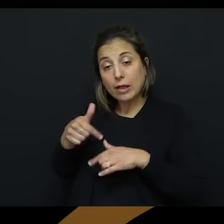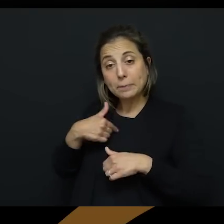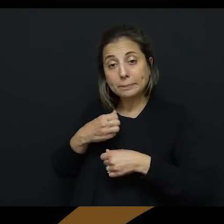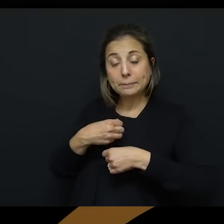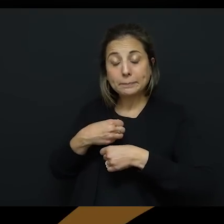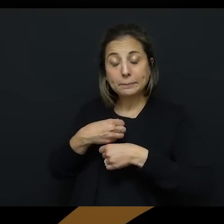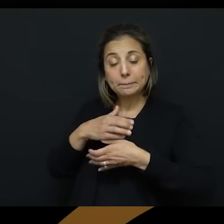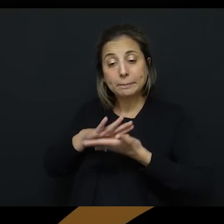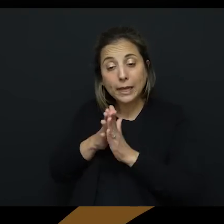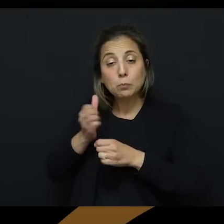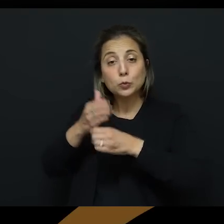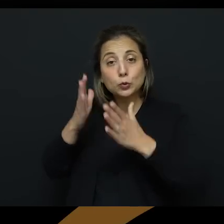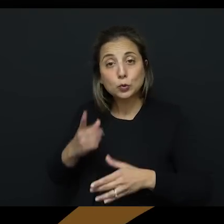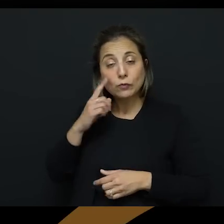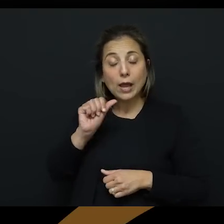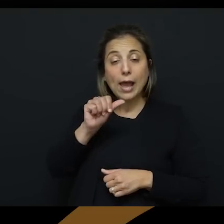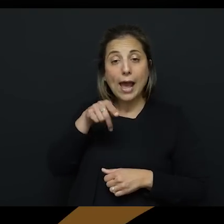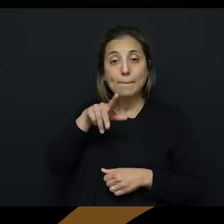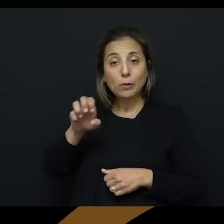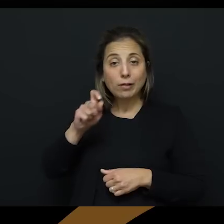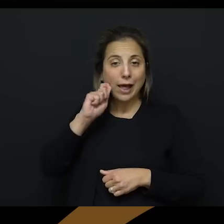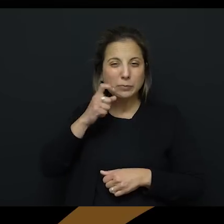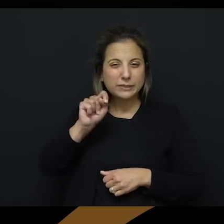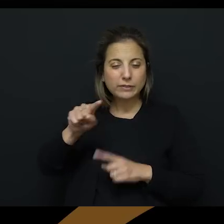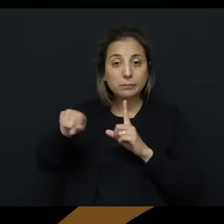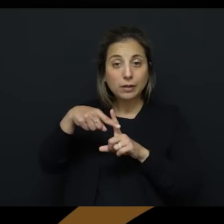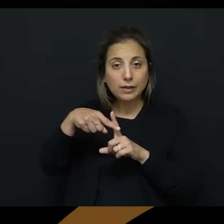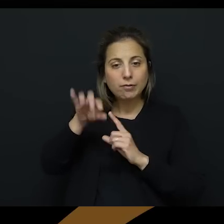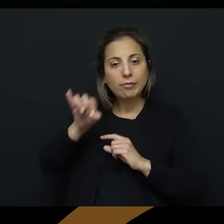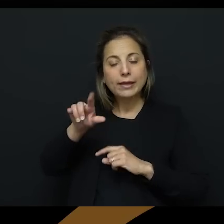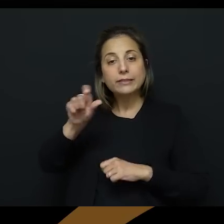as a producer for Apple TV Plus’ “See” for three seasons.